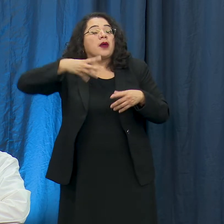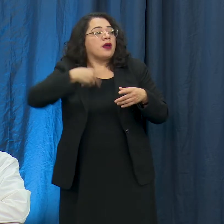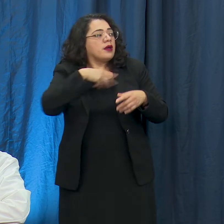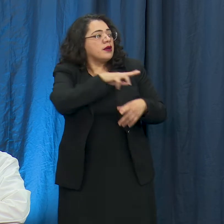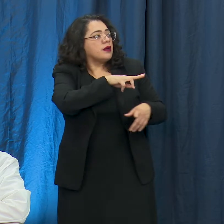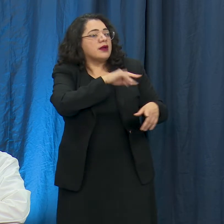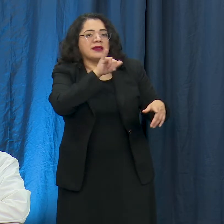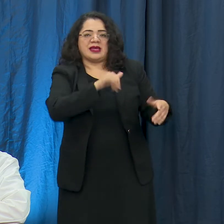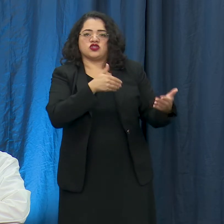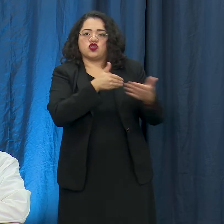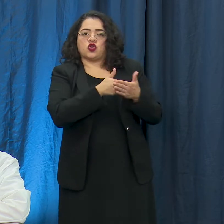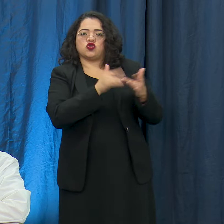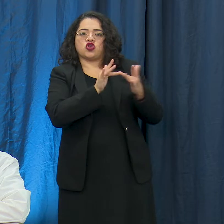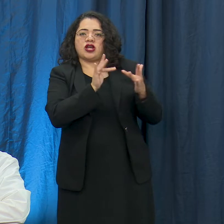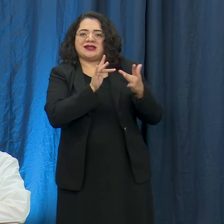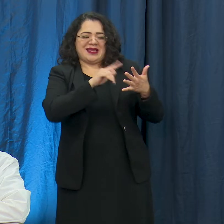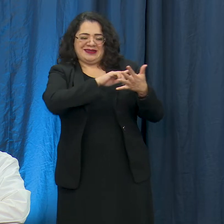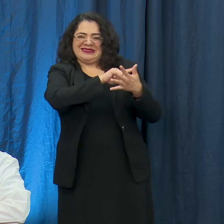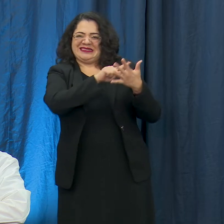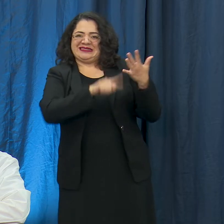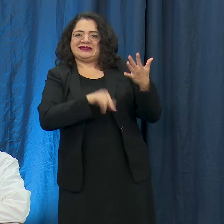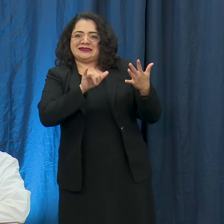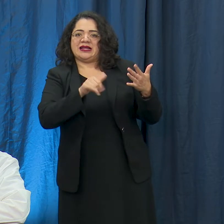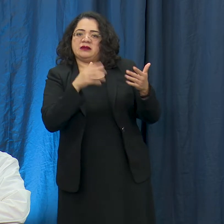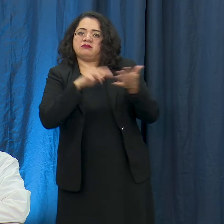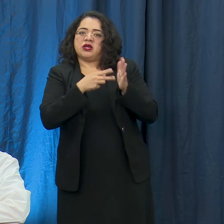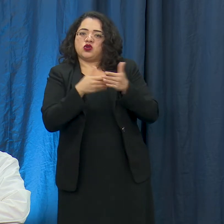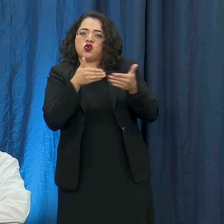close contact, you're required to quarantine yourself for the entirety of